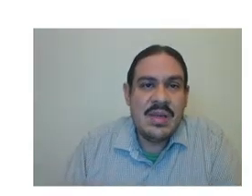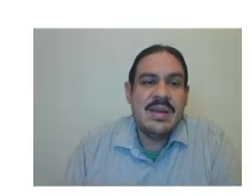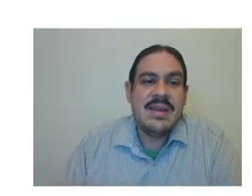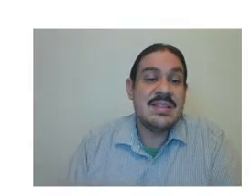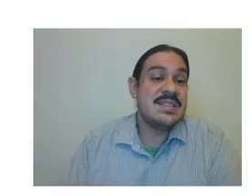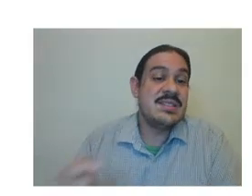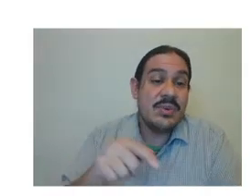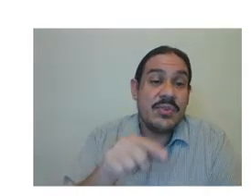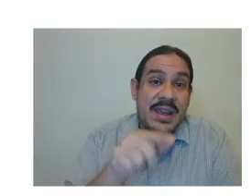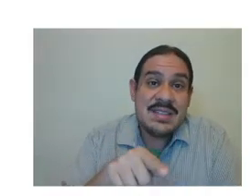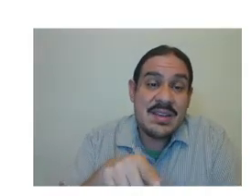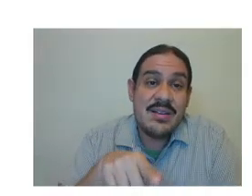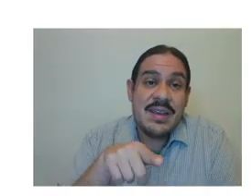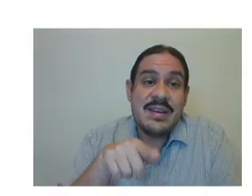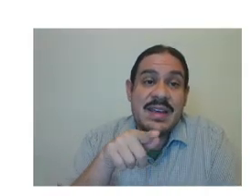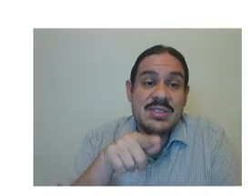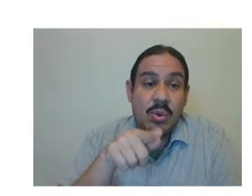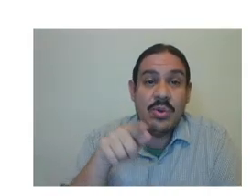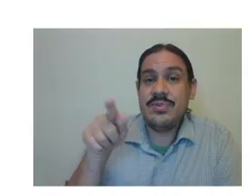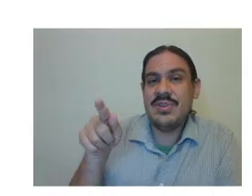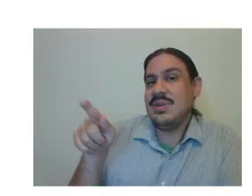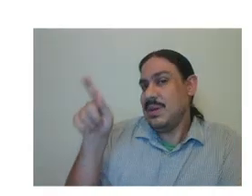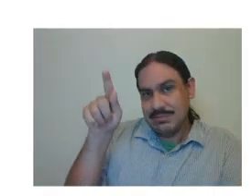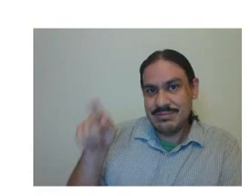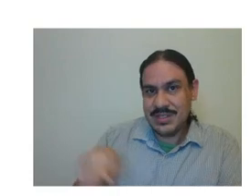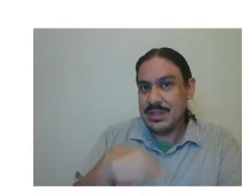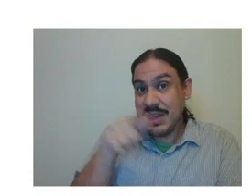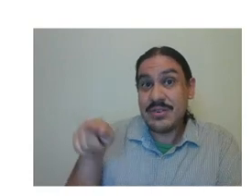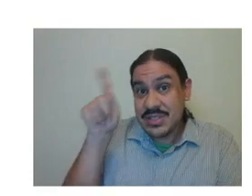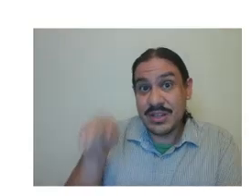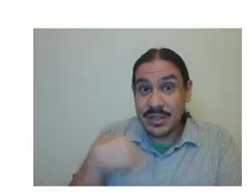this is the finger spelling for Lesco